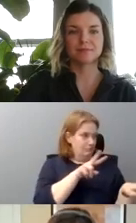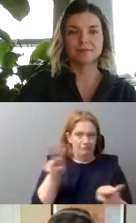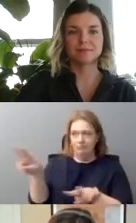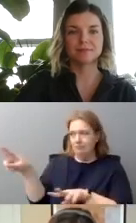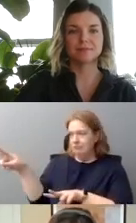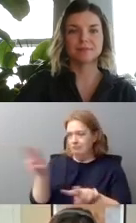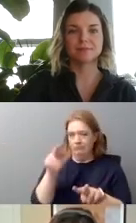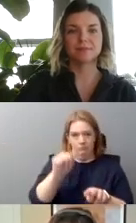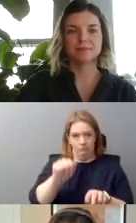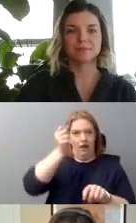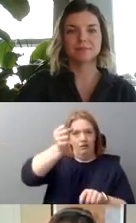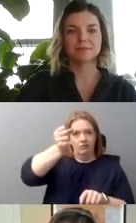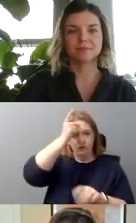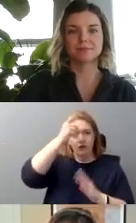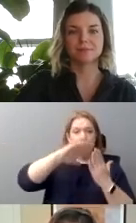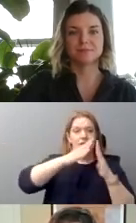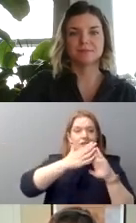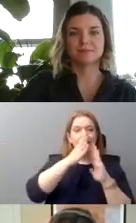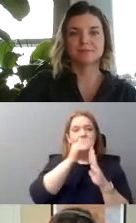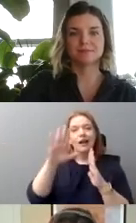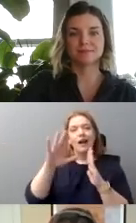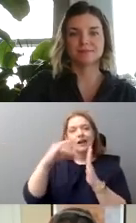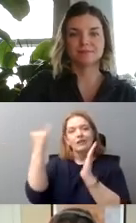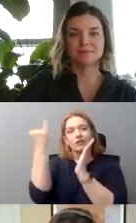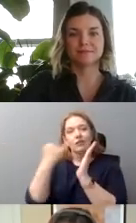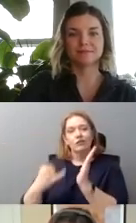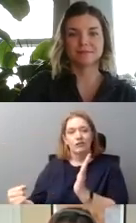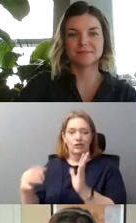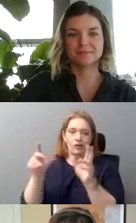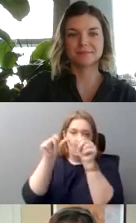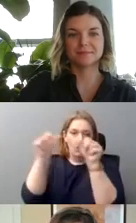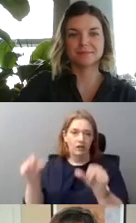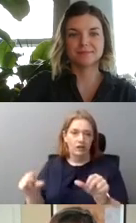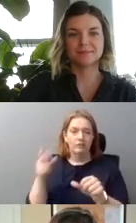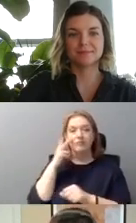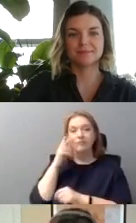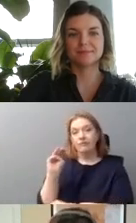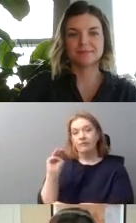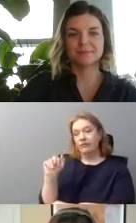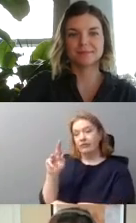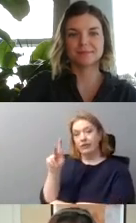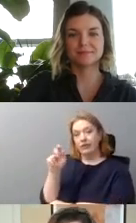and its architecture, including the tall towers of the Embarcadero Financial District that you see at